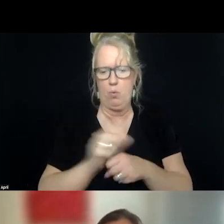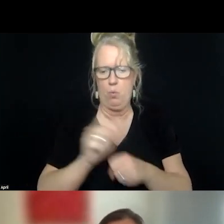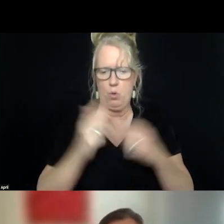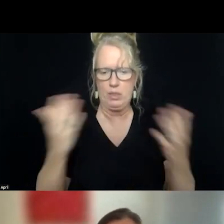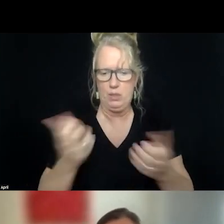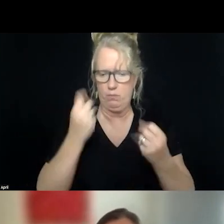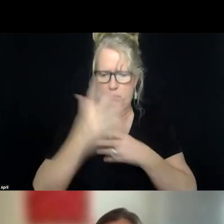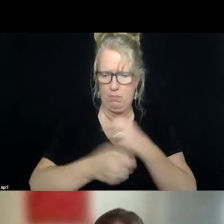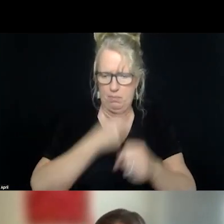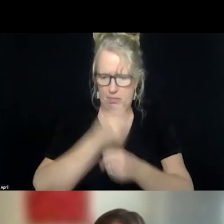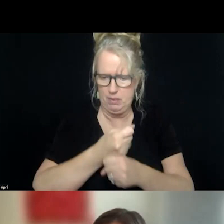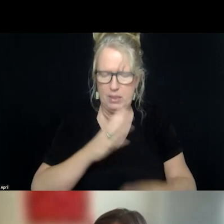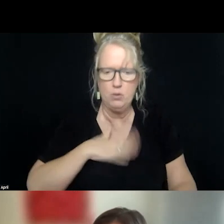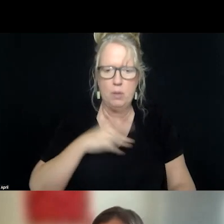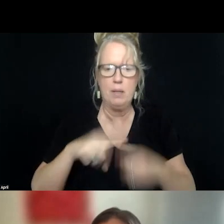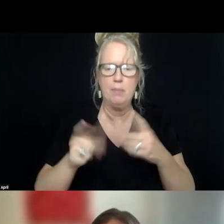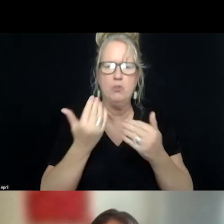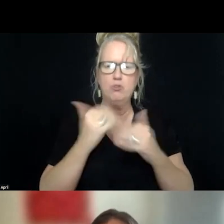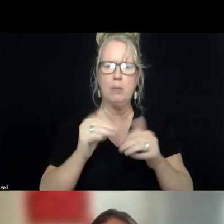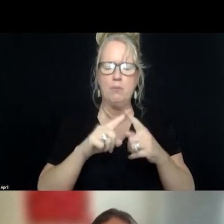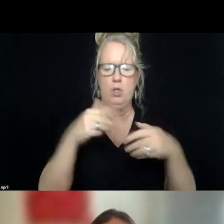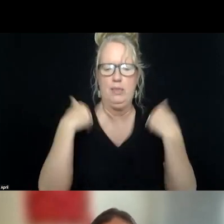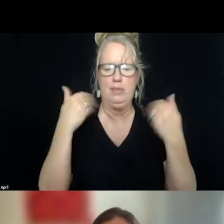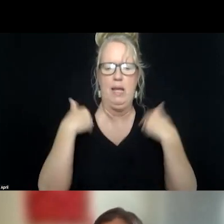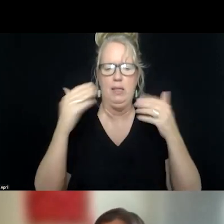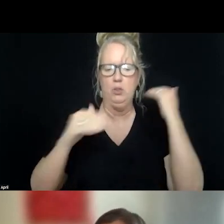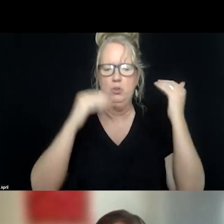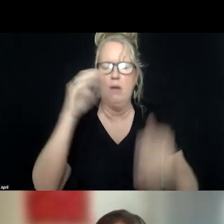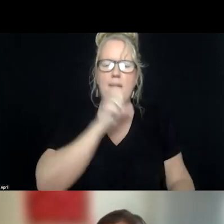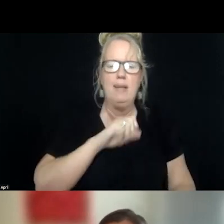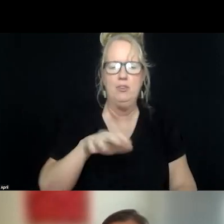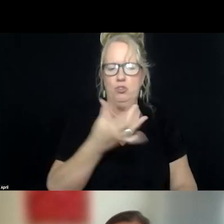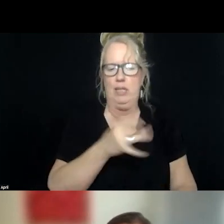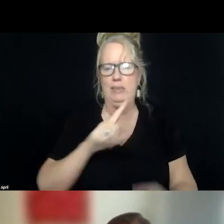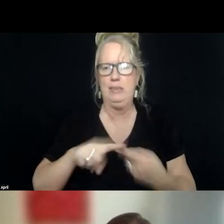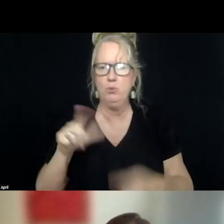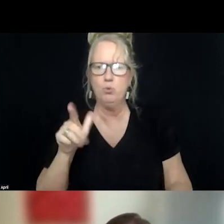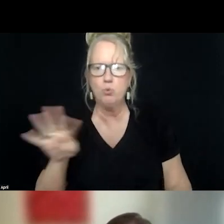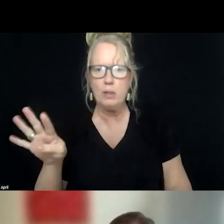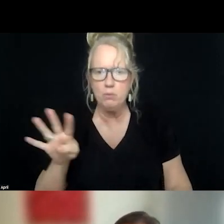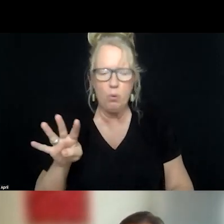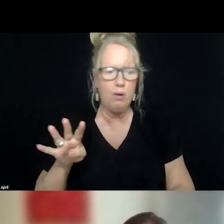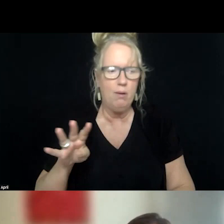FOR YEARS, I AM RESTRICTED TO YOUNG ADULTS 18-24 LIVING IN OREGON.